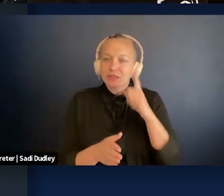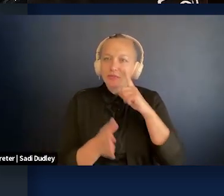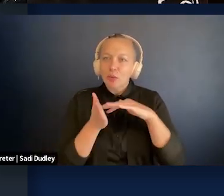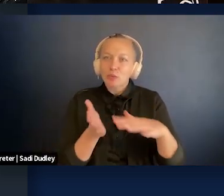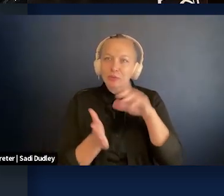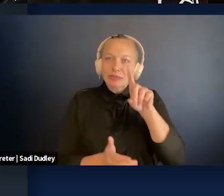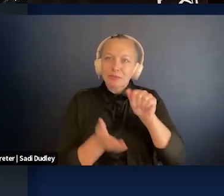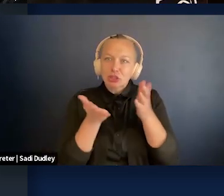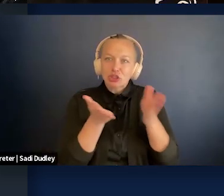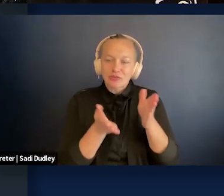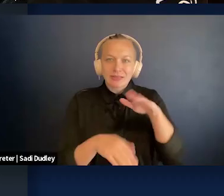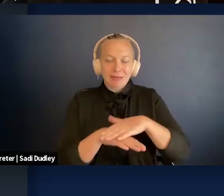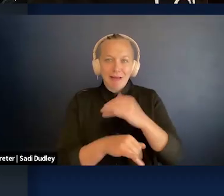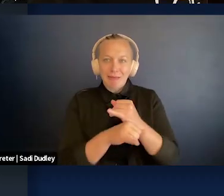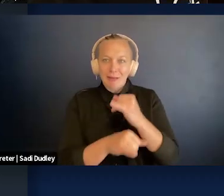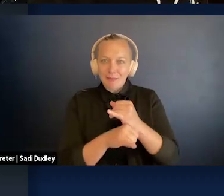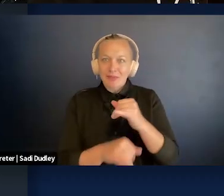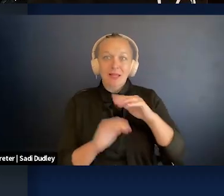And I will let Michael introduce himself.